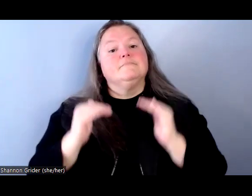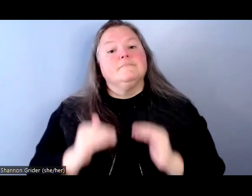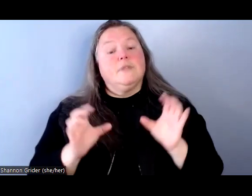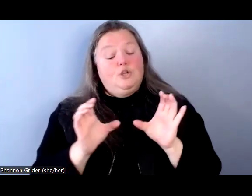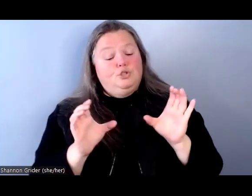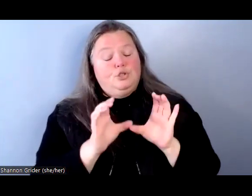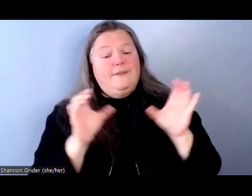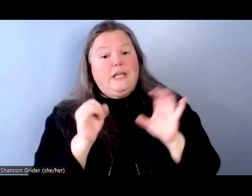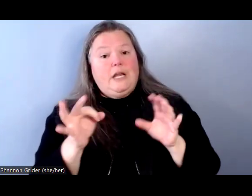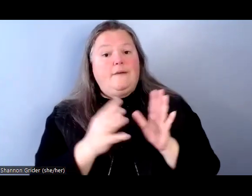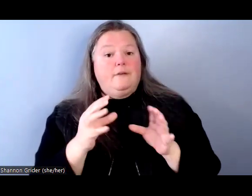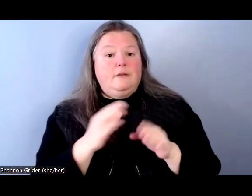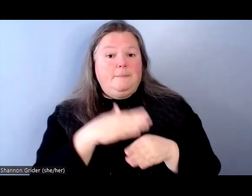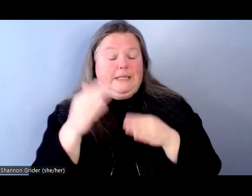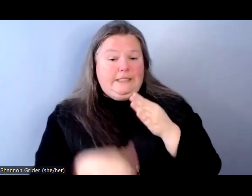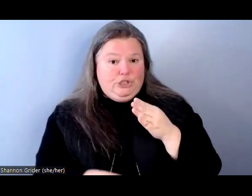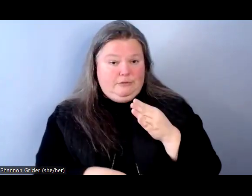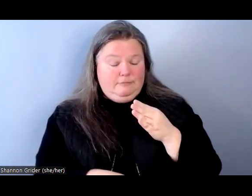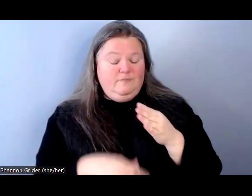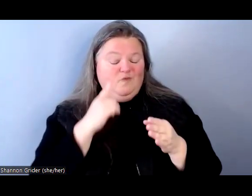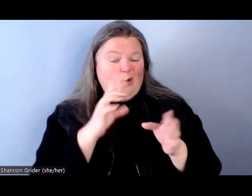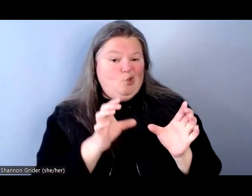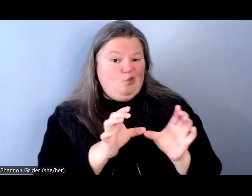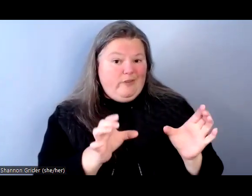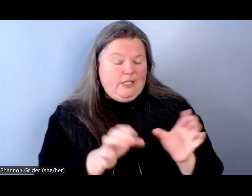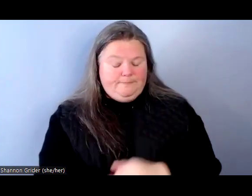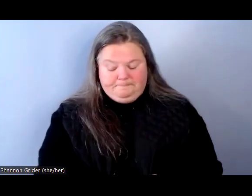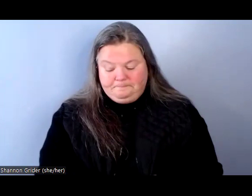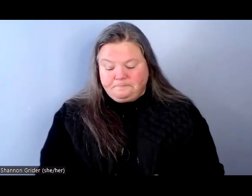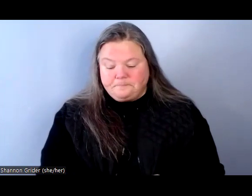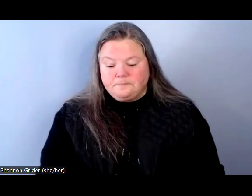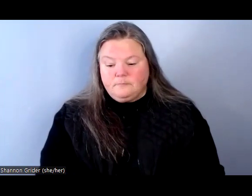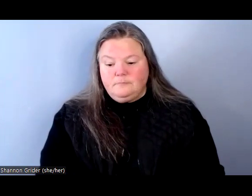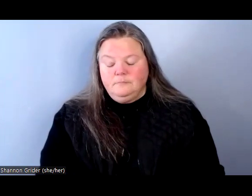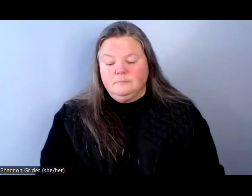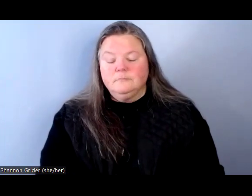The next thing I want to talk to you about Certificate of Completion after you have completed your certification training.